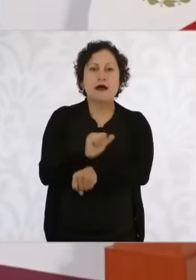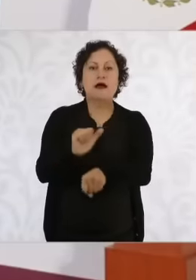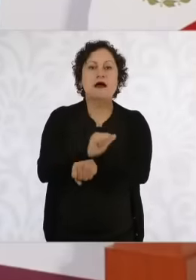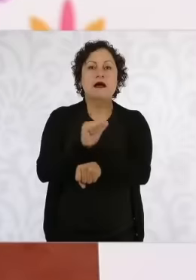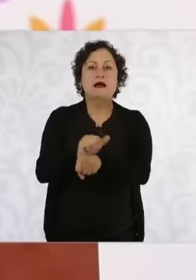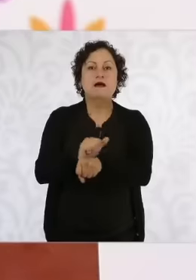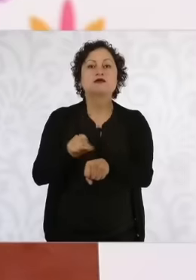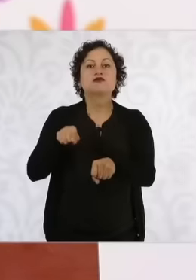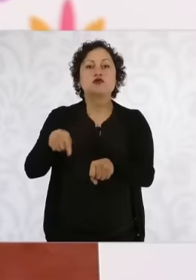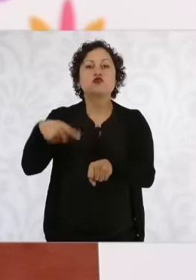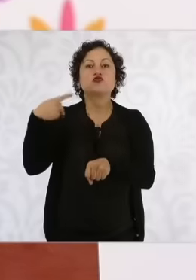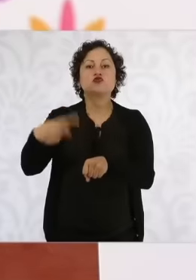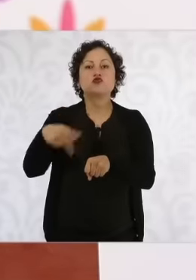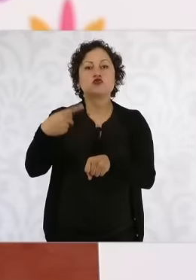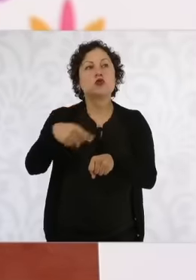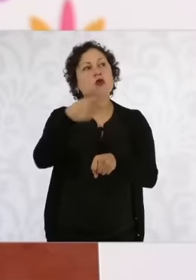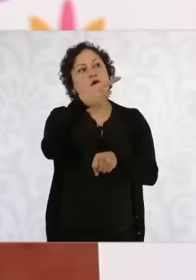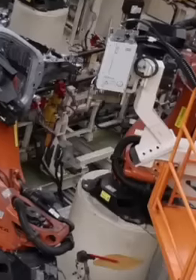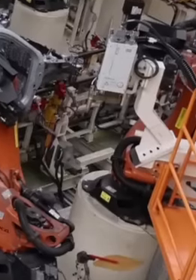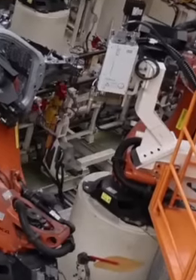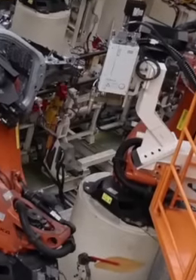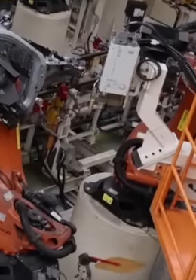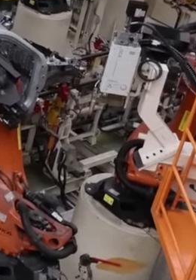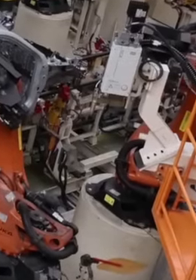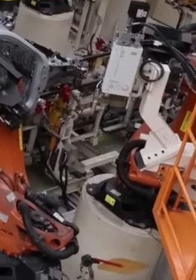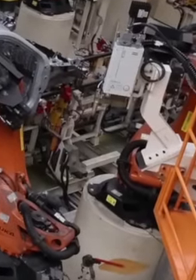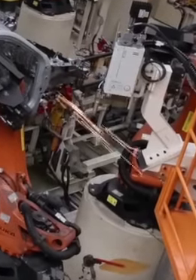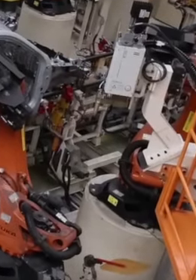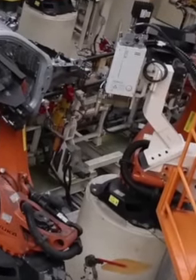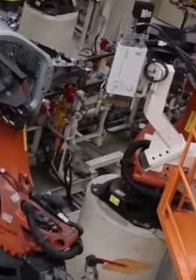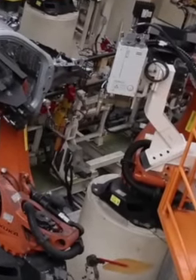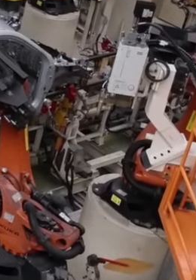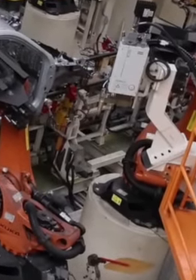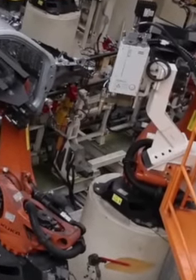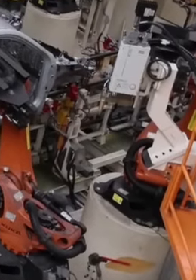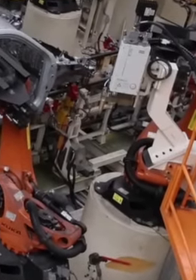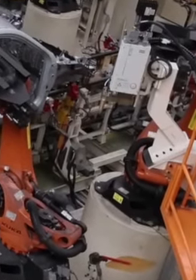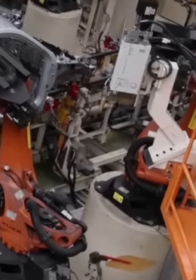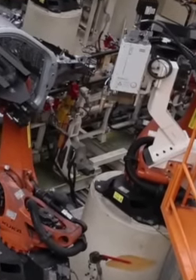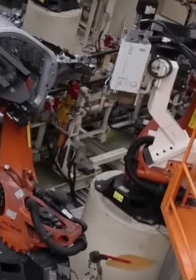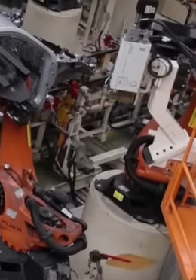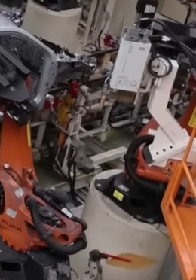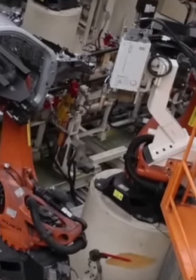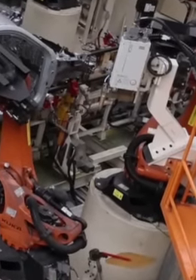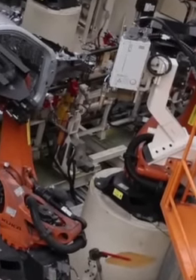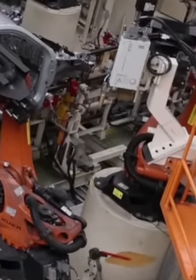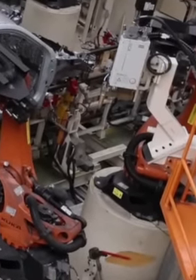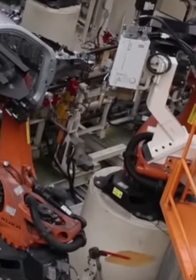public institutions in such a way that they also have royalties from the patent itself that is